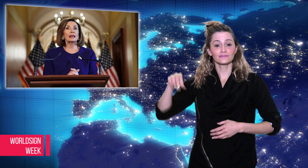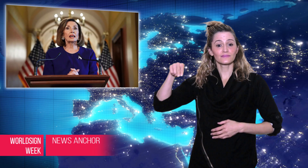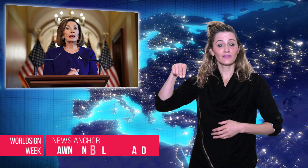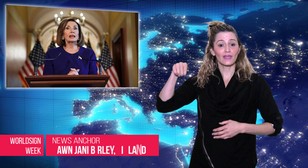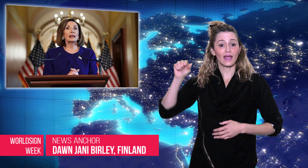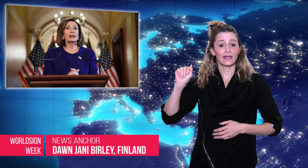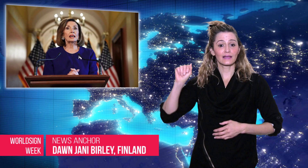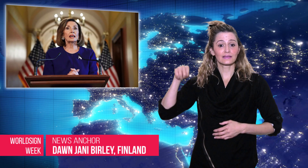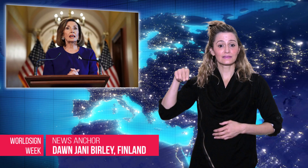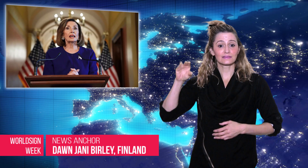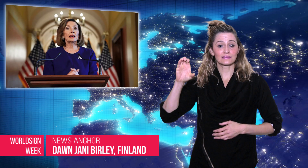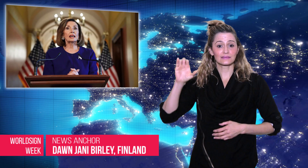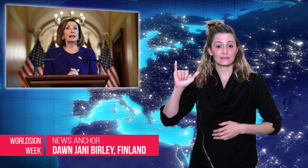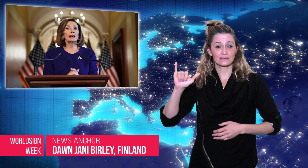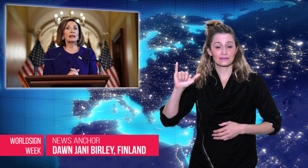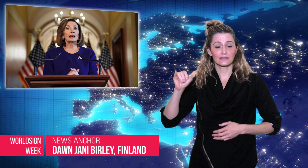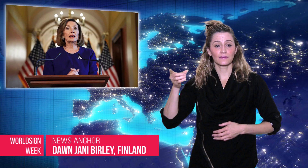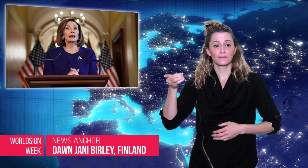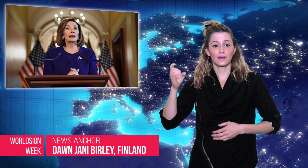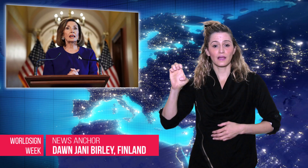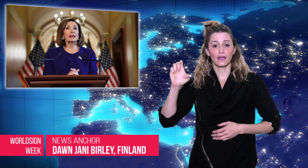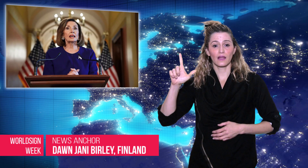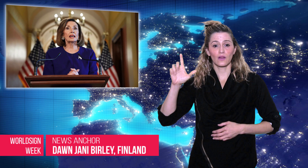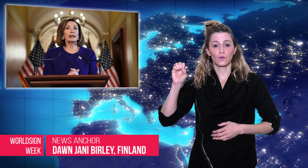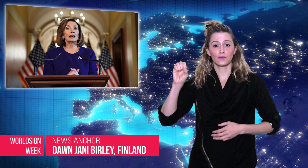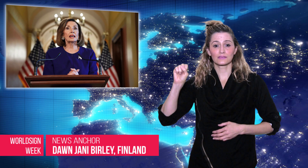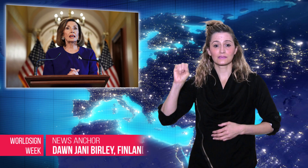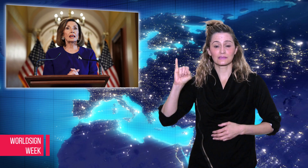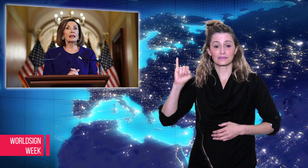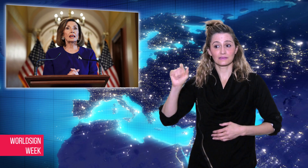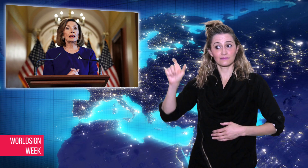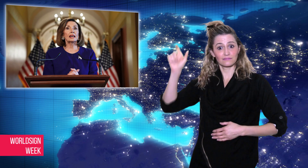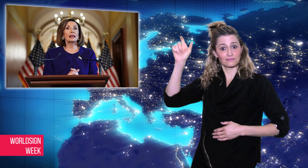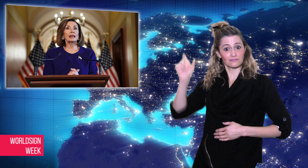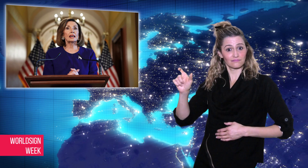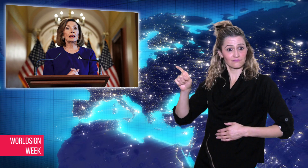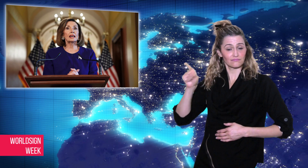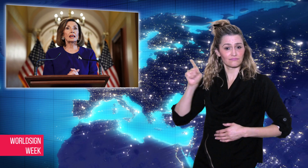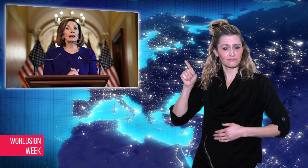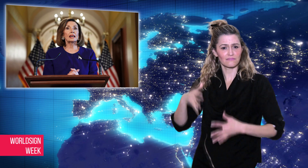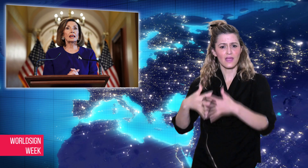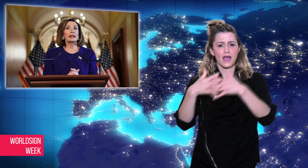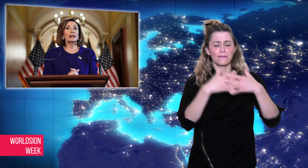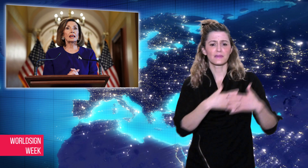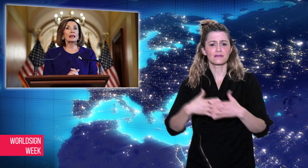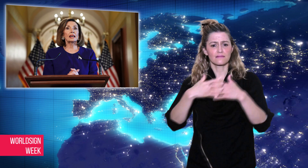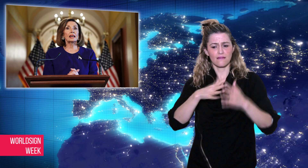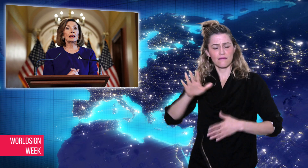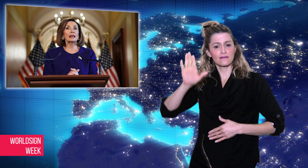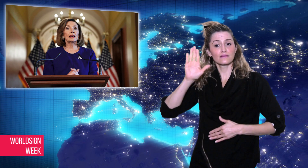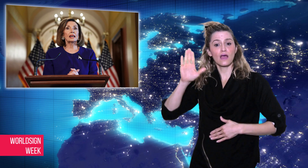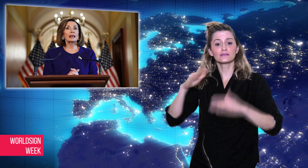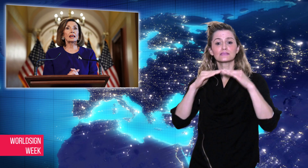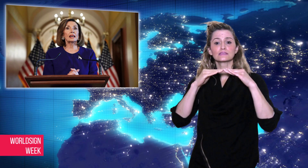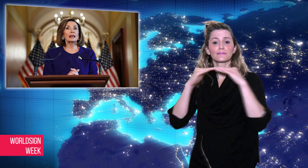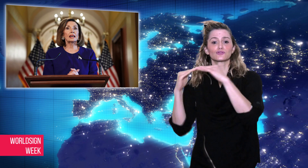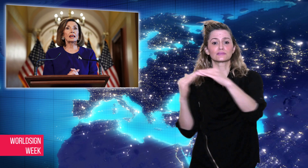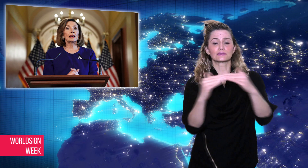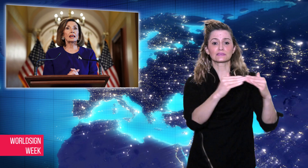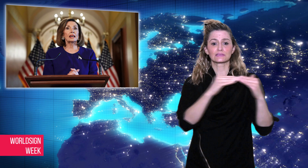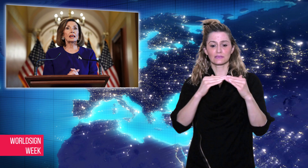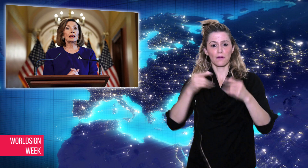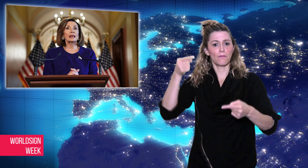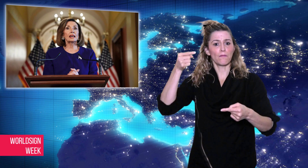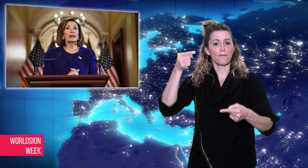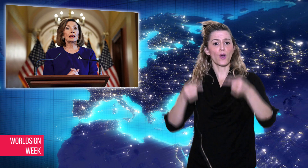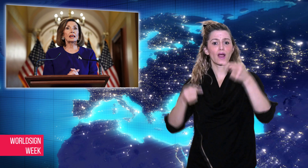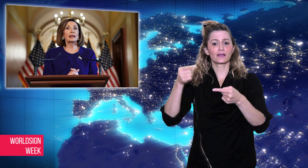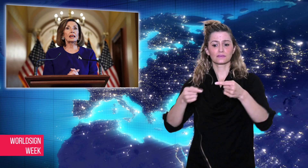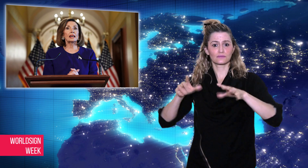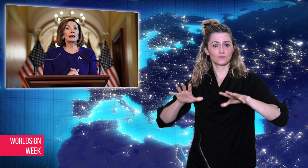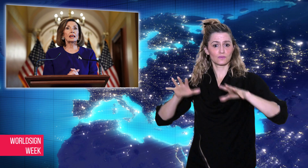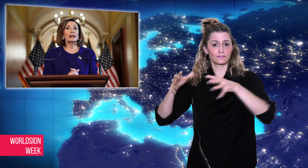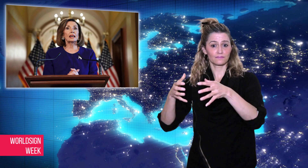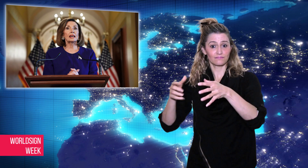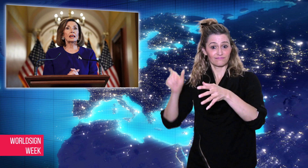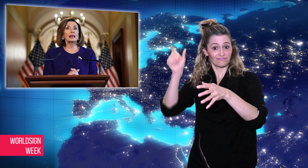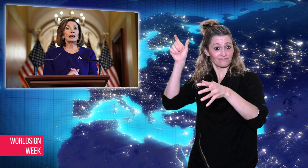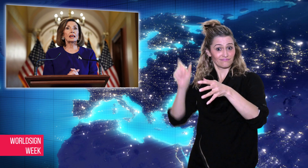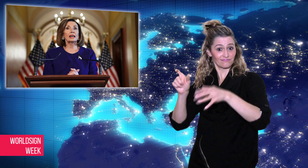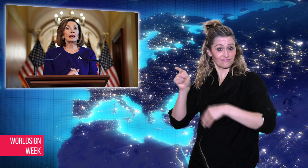[Dawn]: Nancy Pelosi, an American Democratic Party